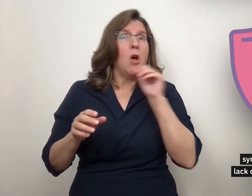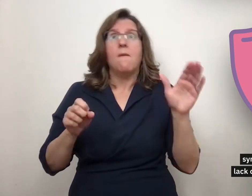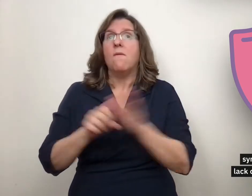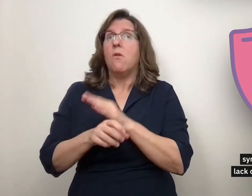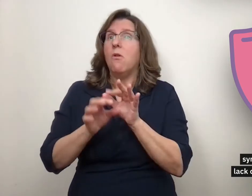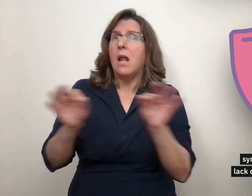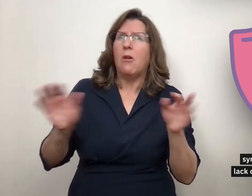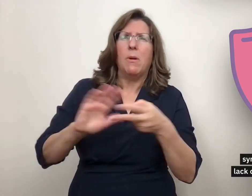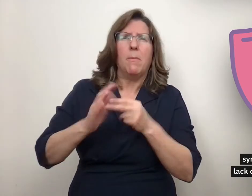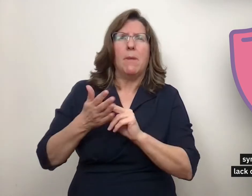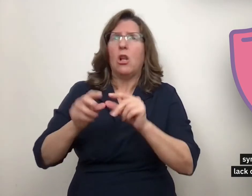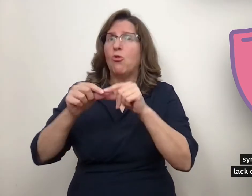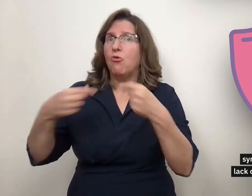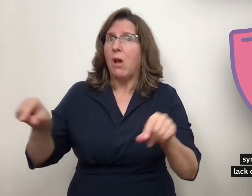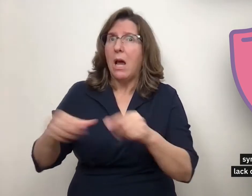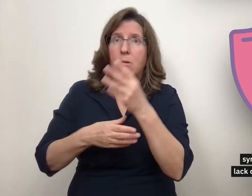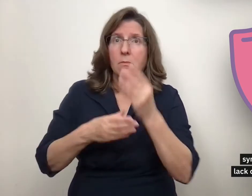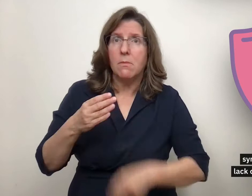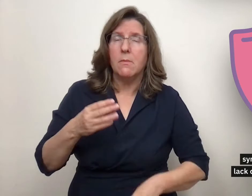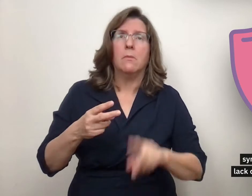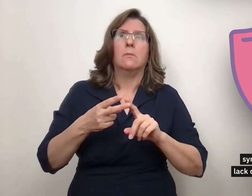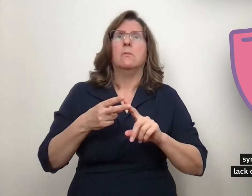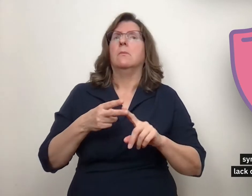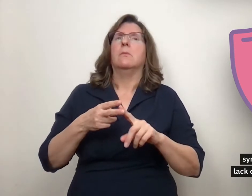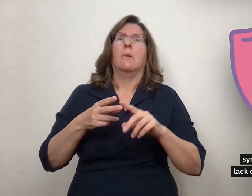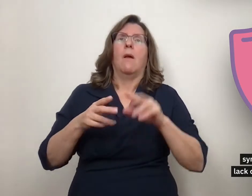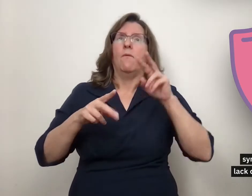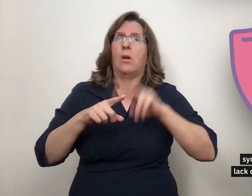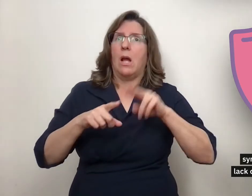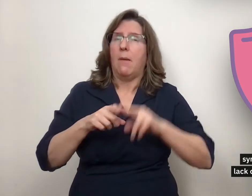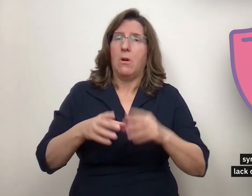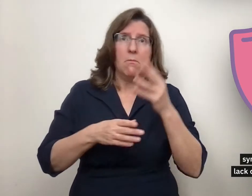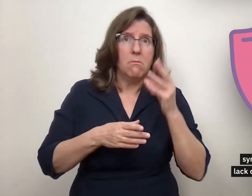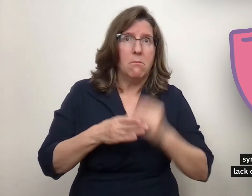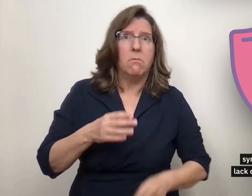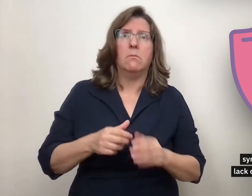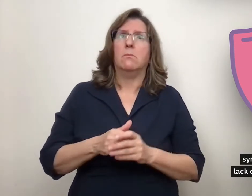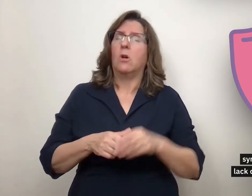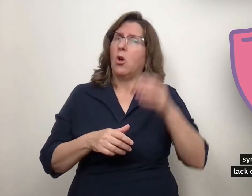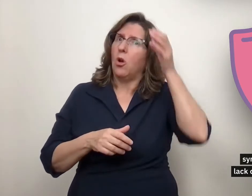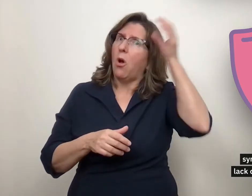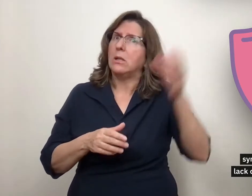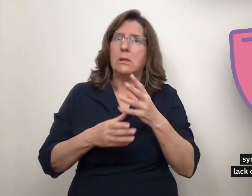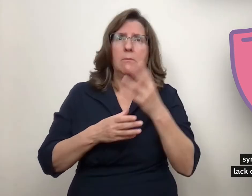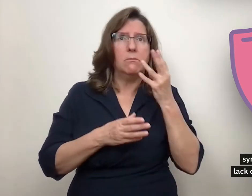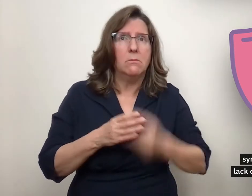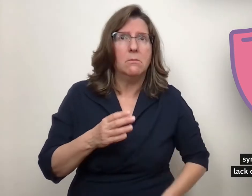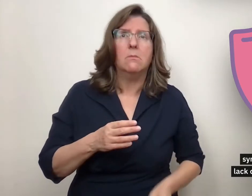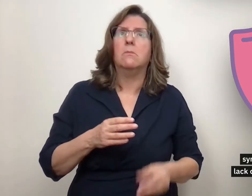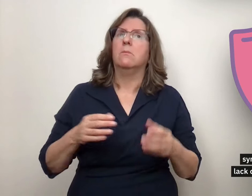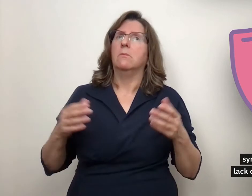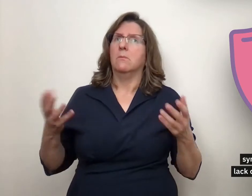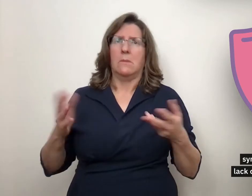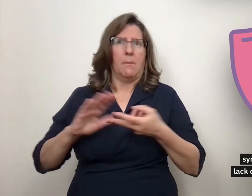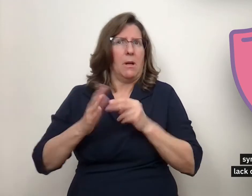The brain cannot decipher the grammar, vocabulary, concepts being communicated.